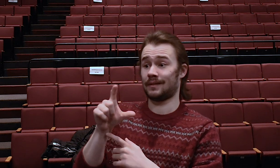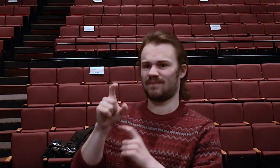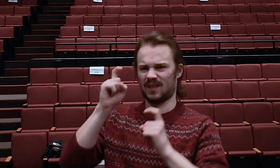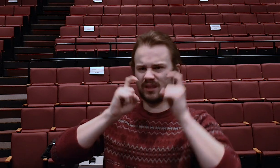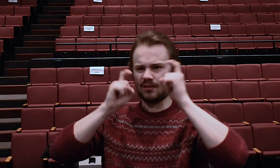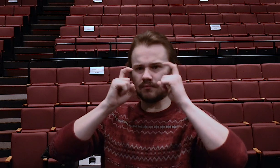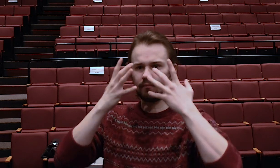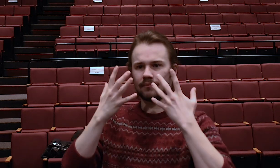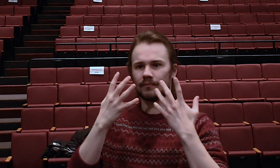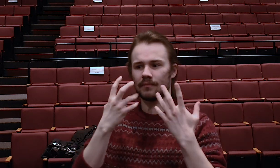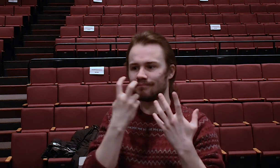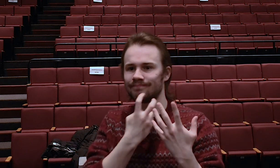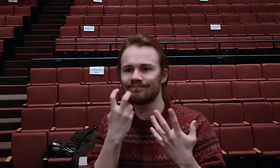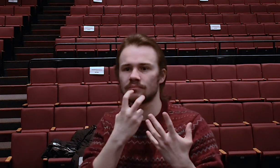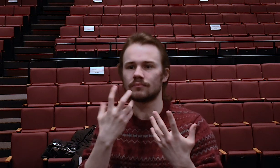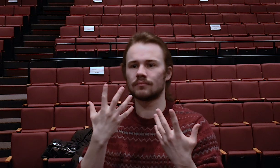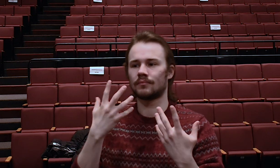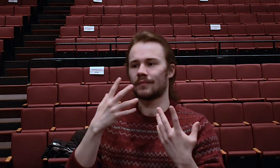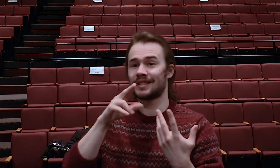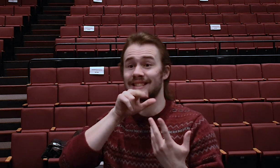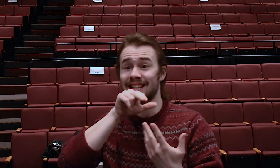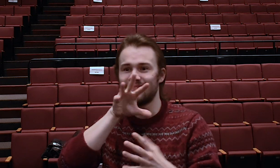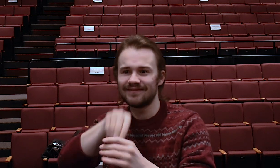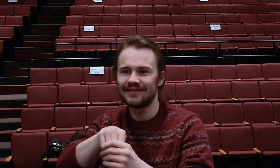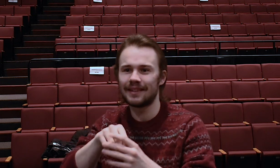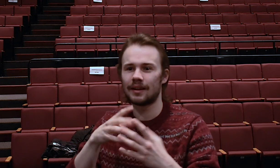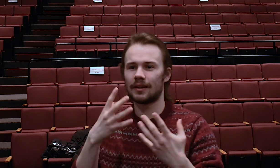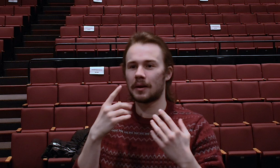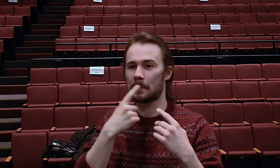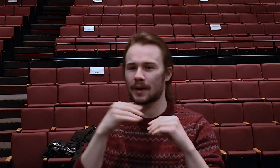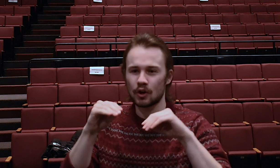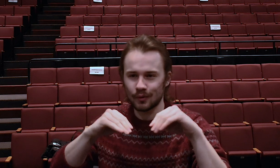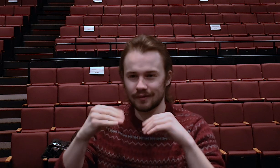A big part of American Sign Language is expression, mouth movement,